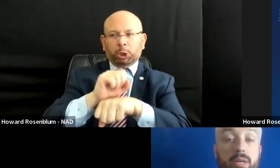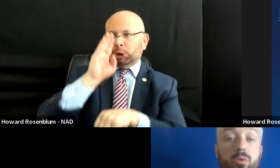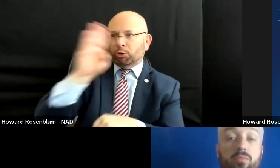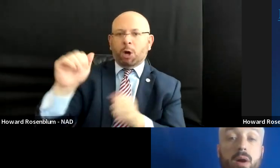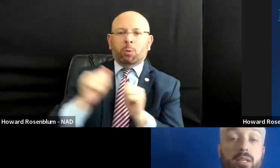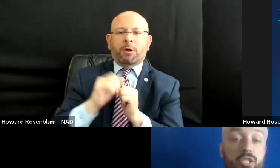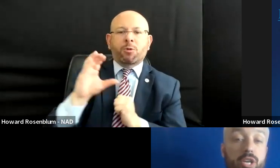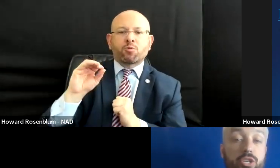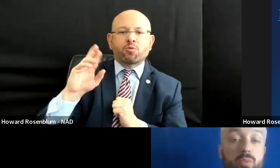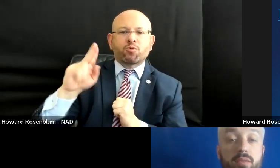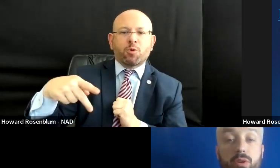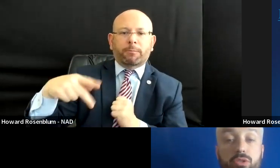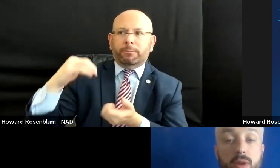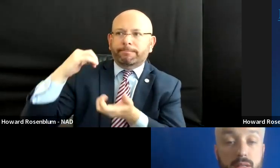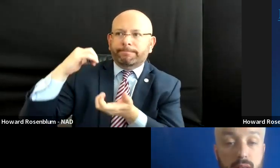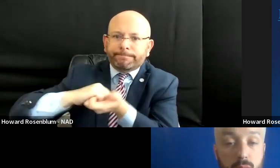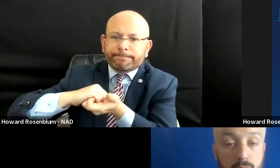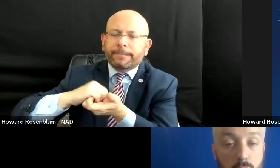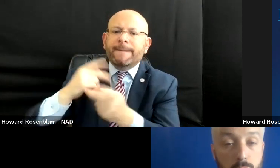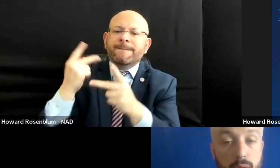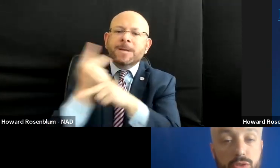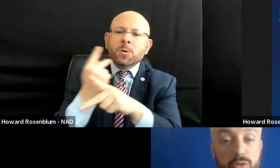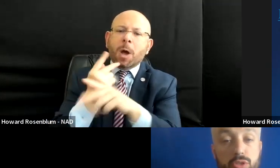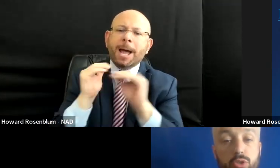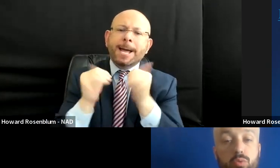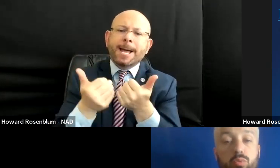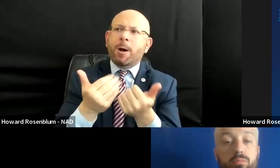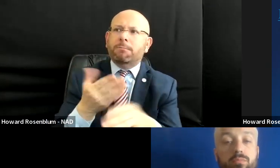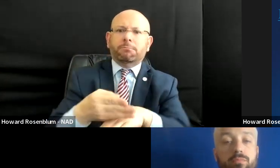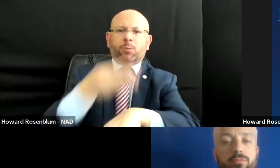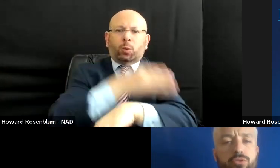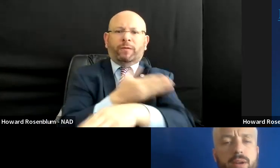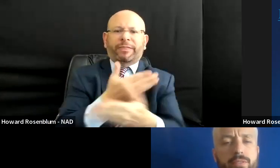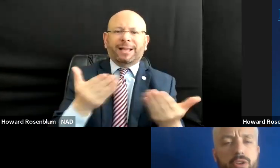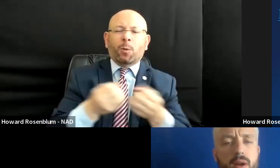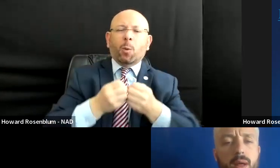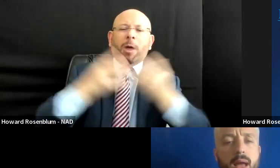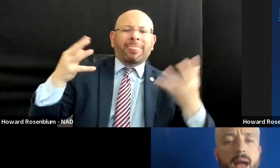on that, however, the 988 has been made available as of this month. Instead of a lawsuit or any sort of policy